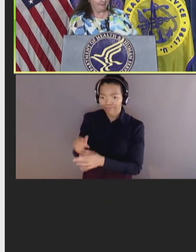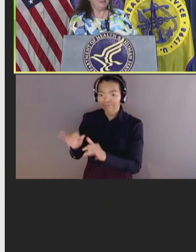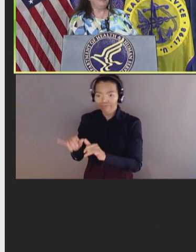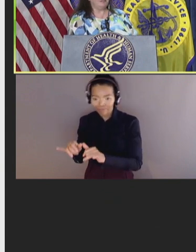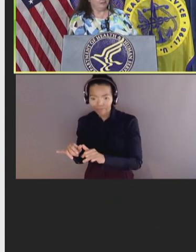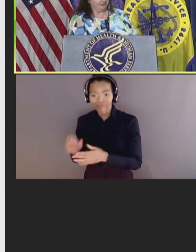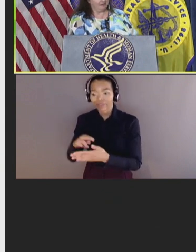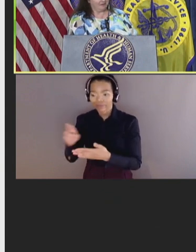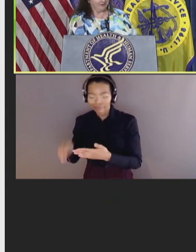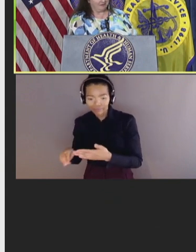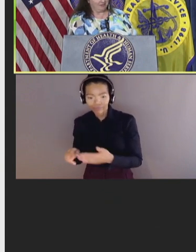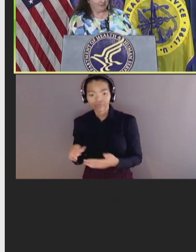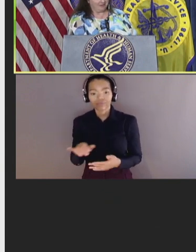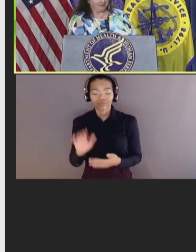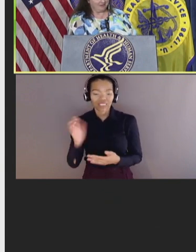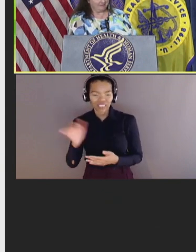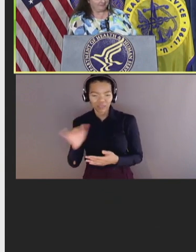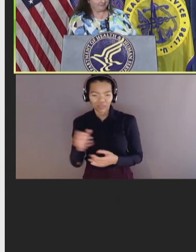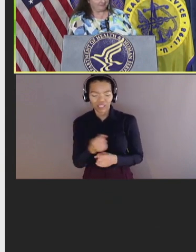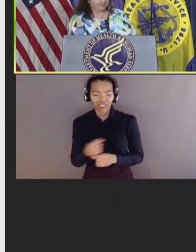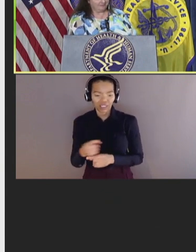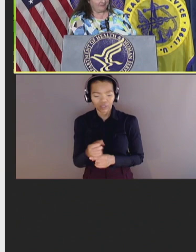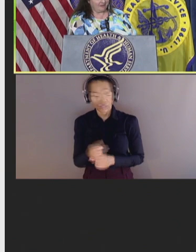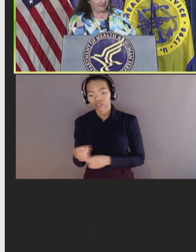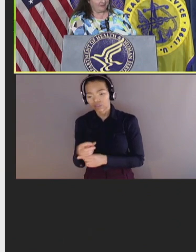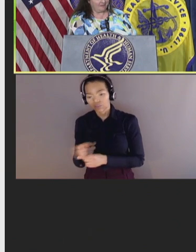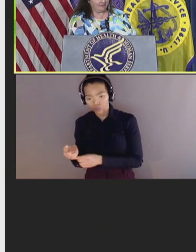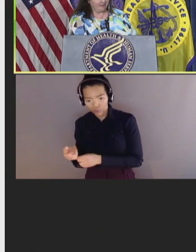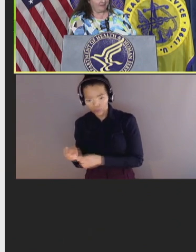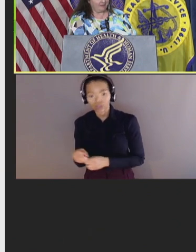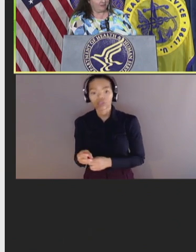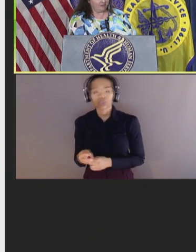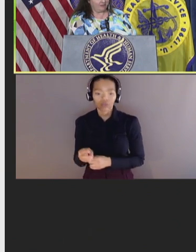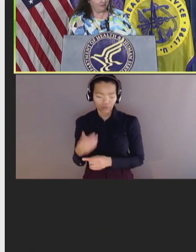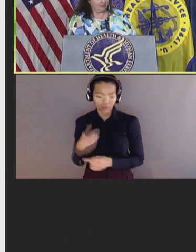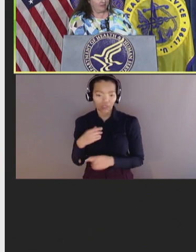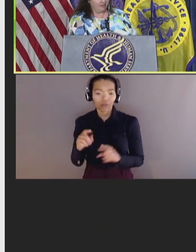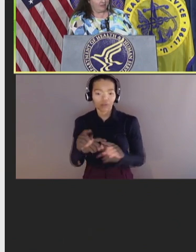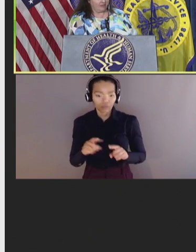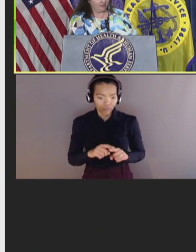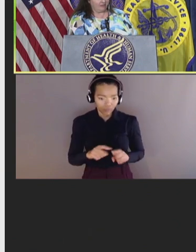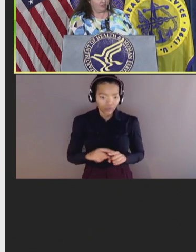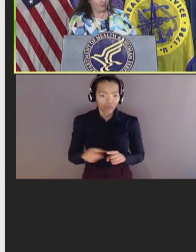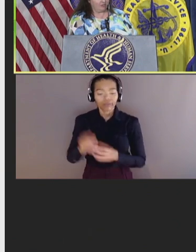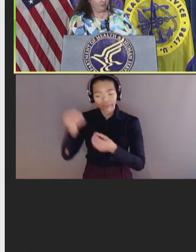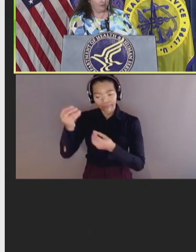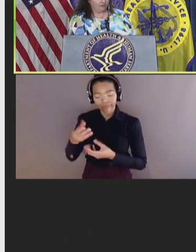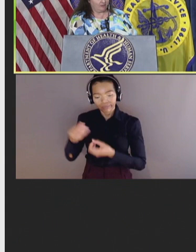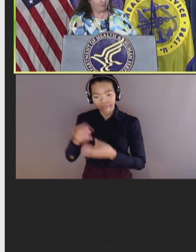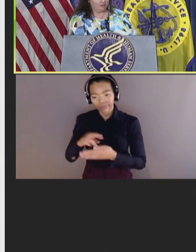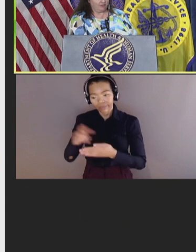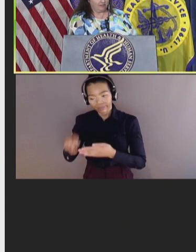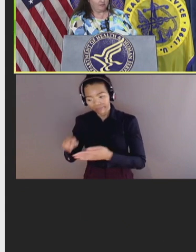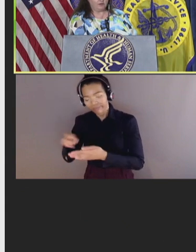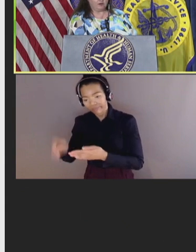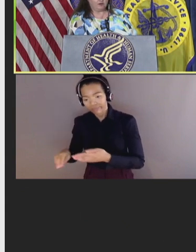every year or every two years. Again, starting this year to create those opportunities for our